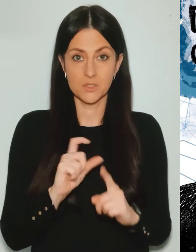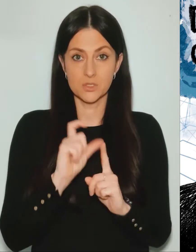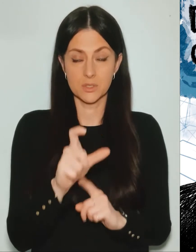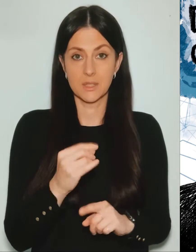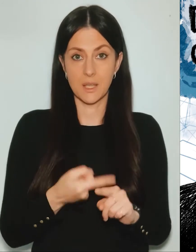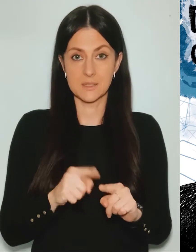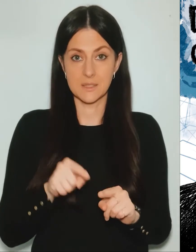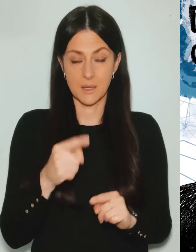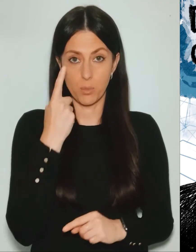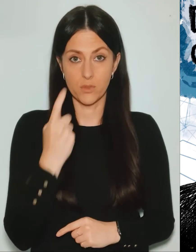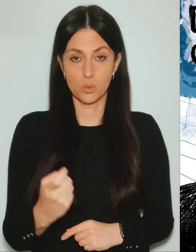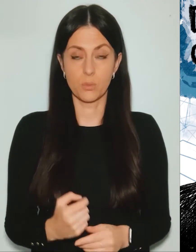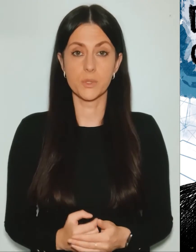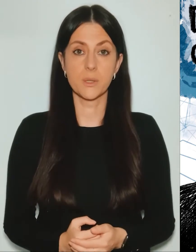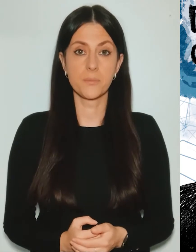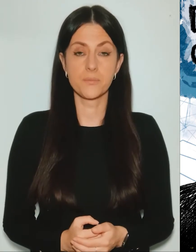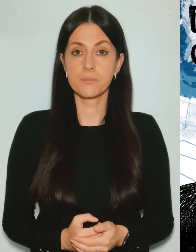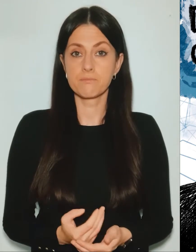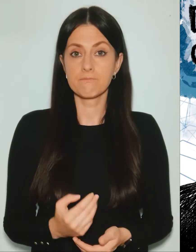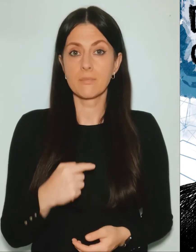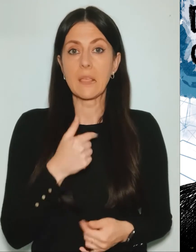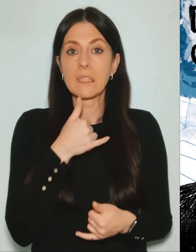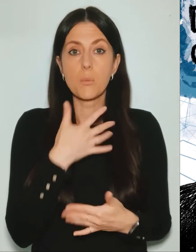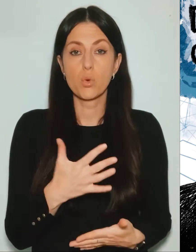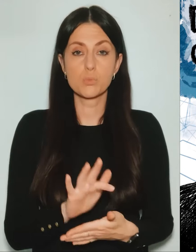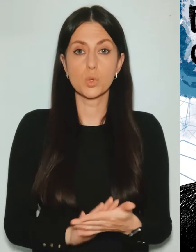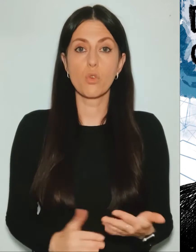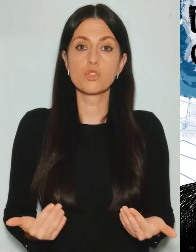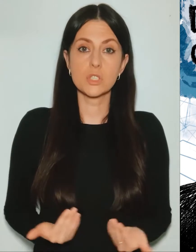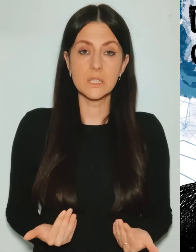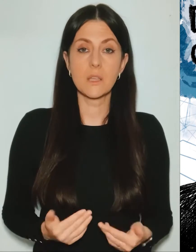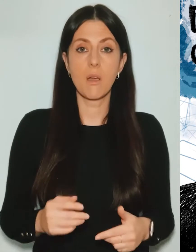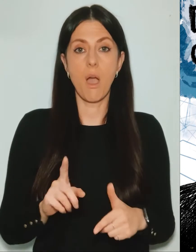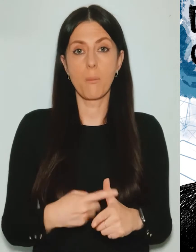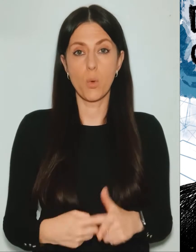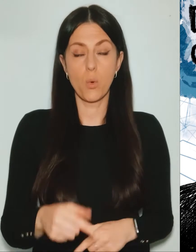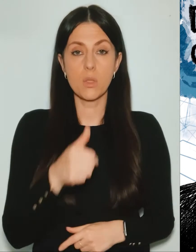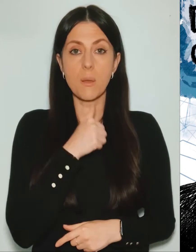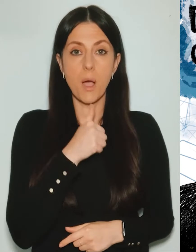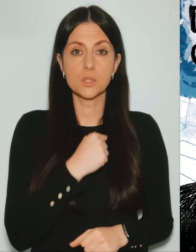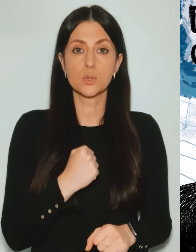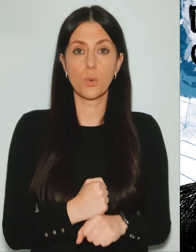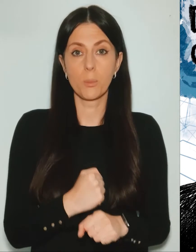You can't go on living or pretending to live.